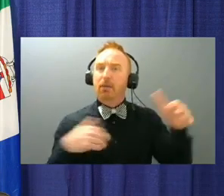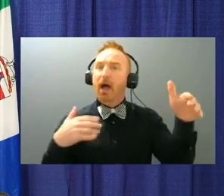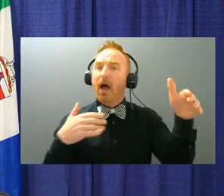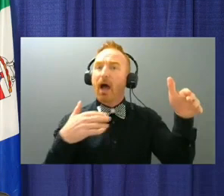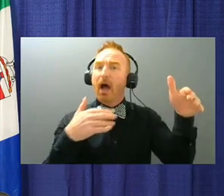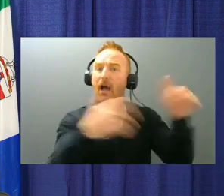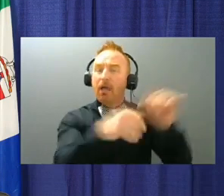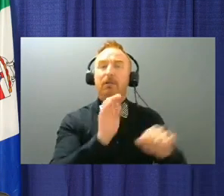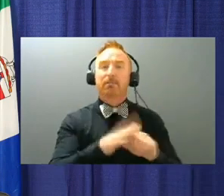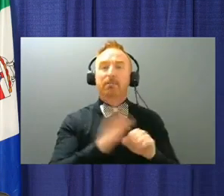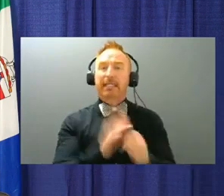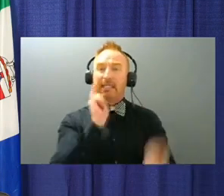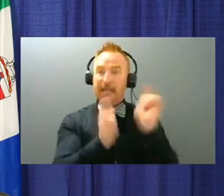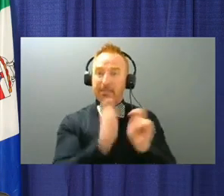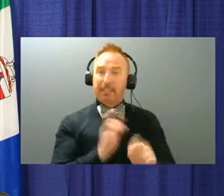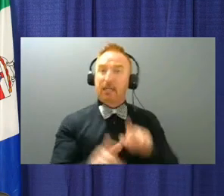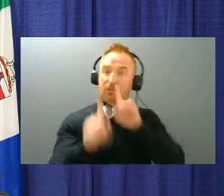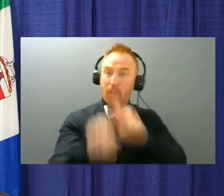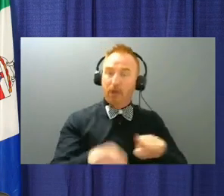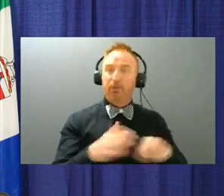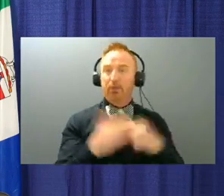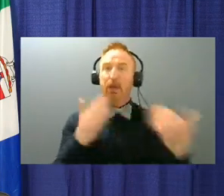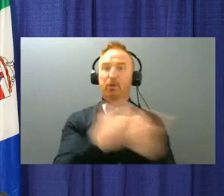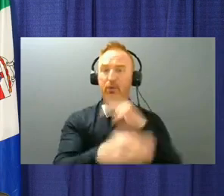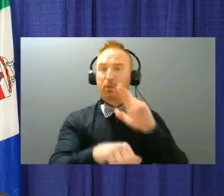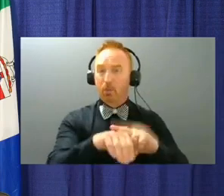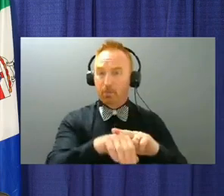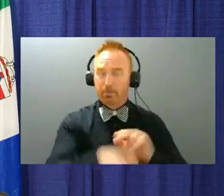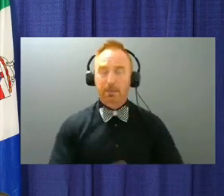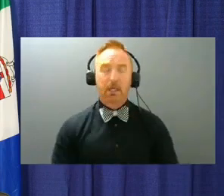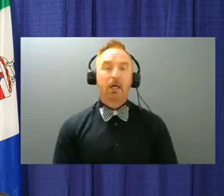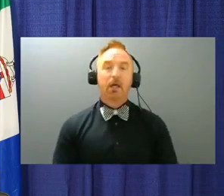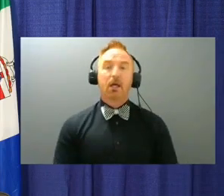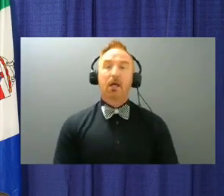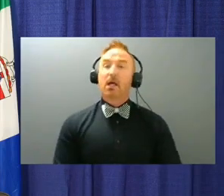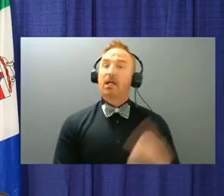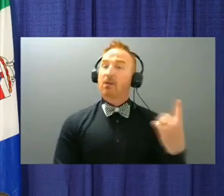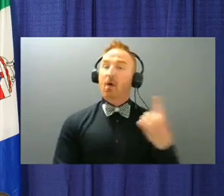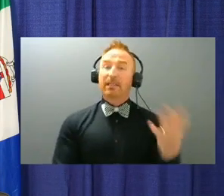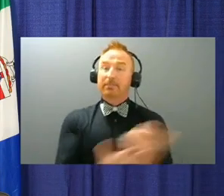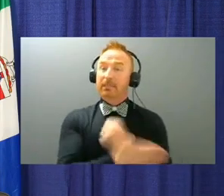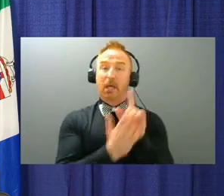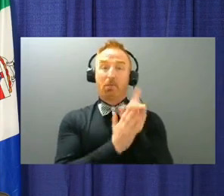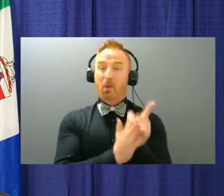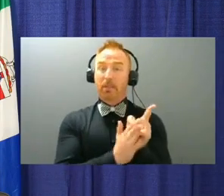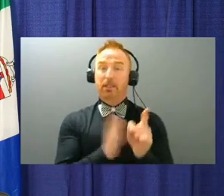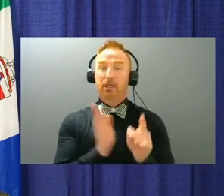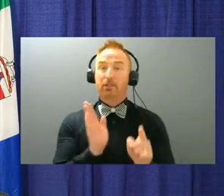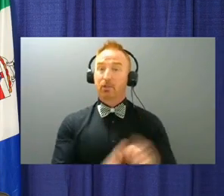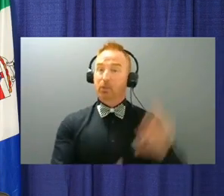and responding to our new reality. As always, I want to take a moment to remind us all of the